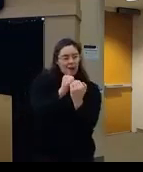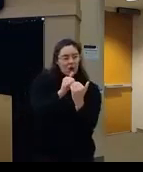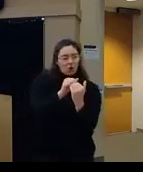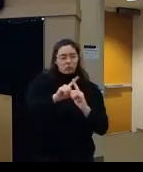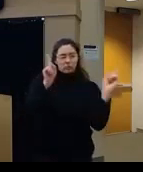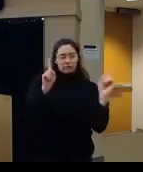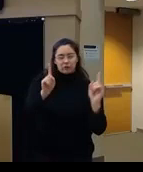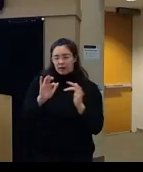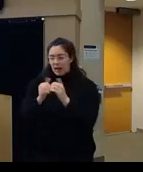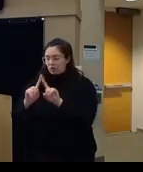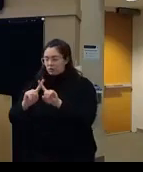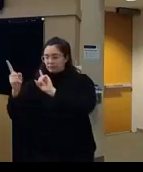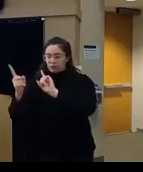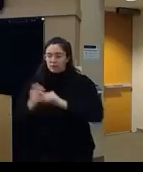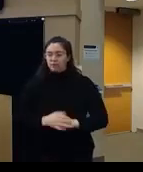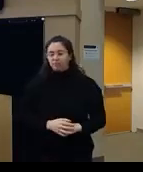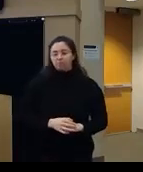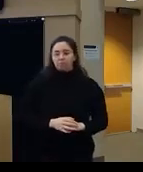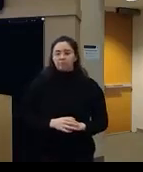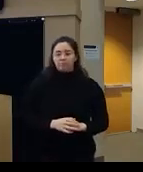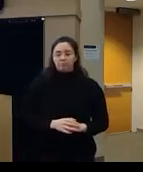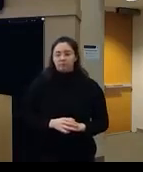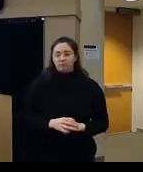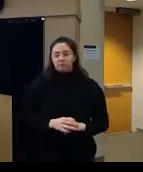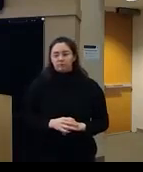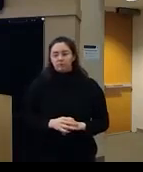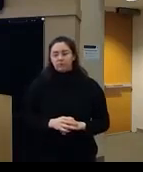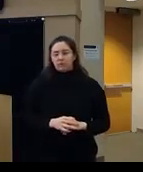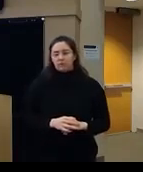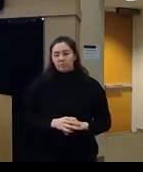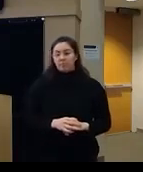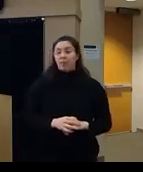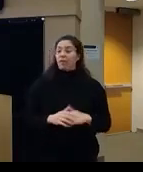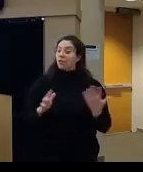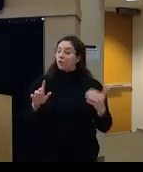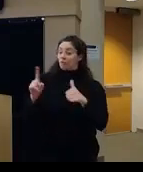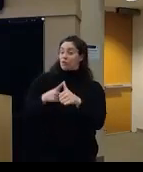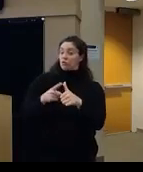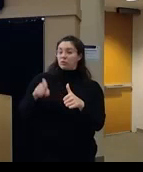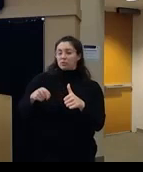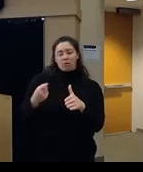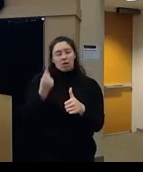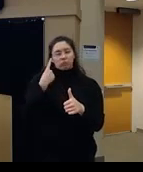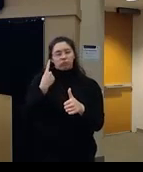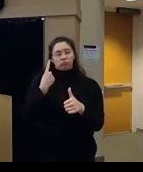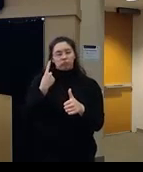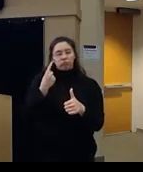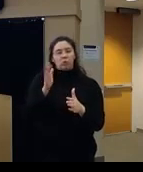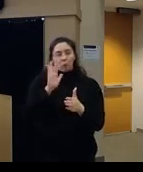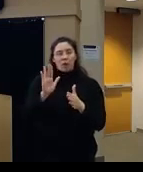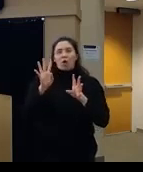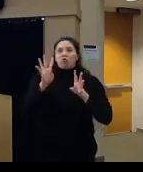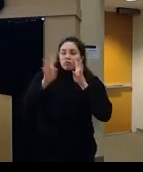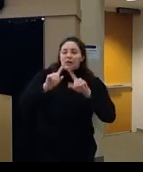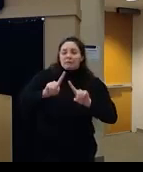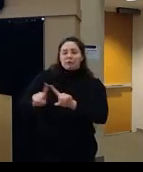distribute resources um so I think that that we first have to understand that right and so if I am